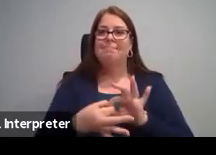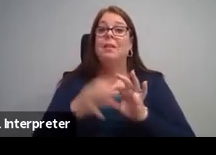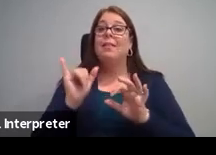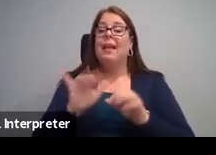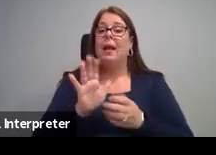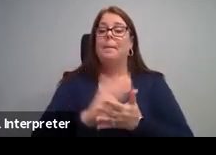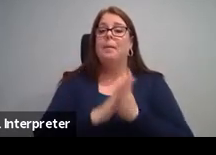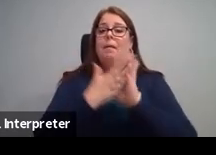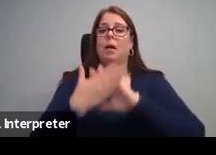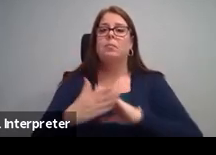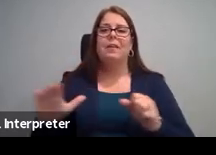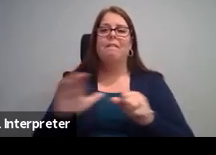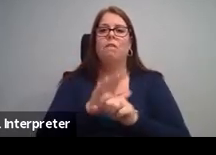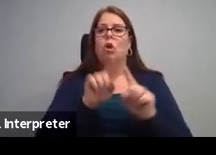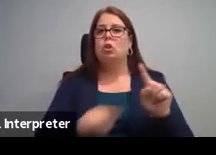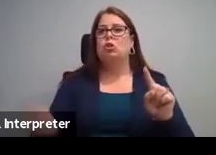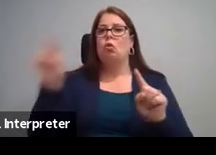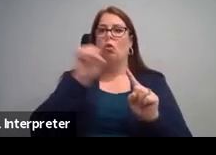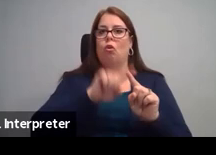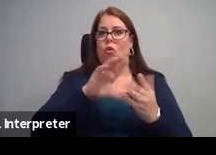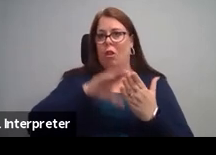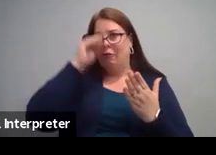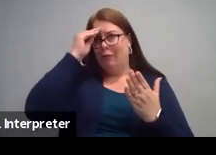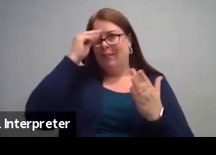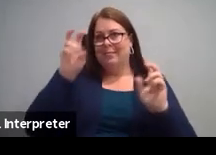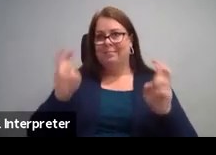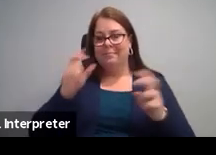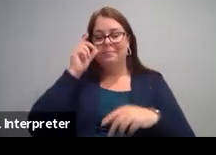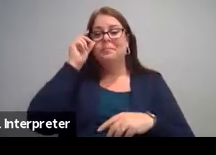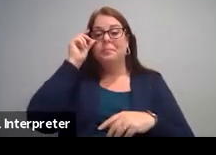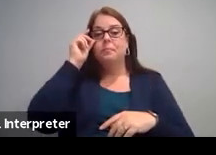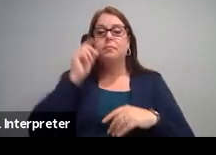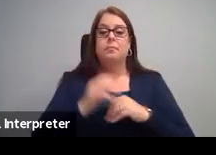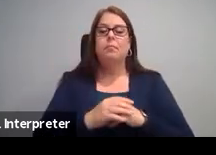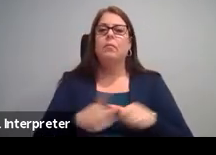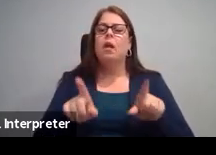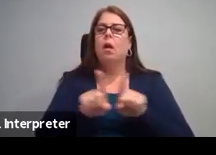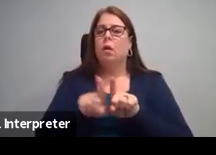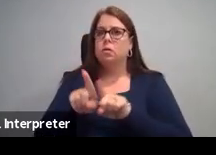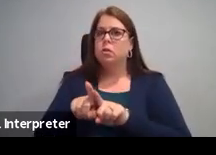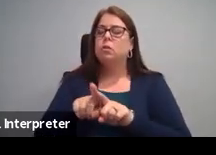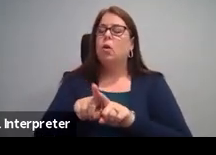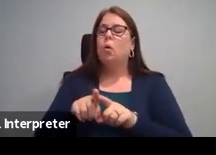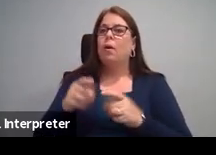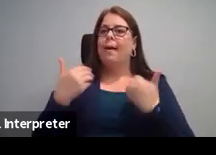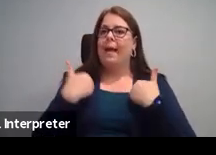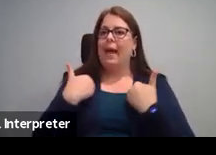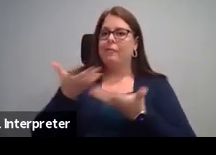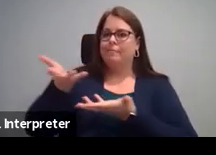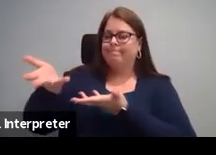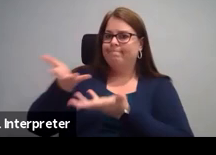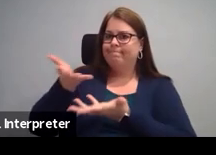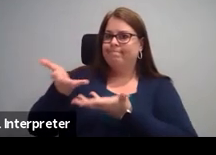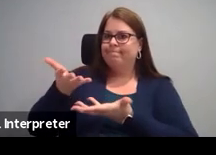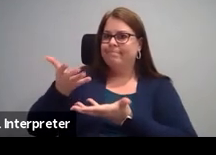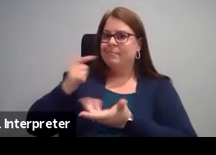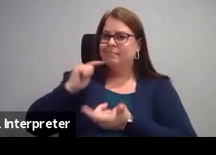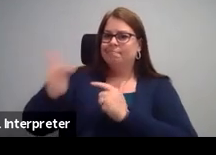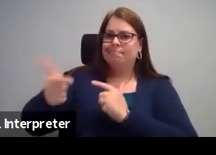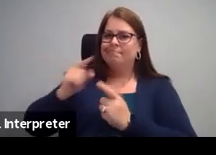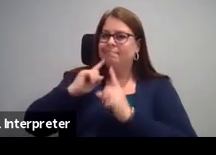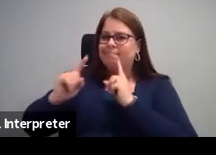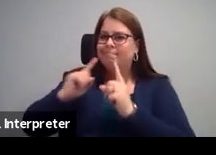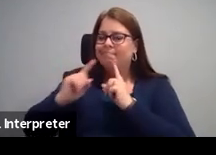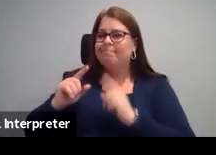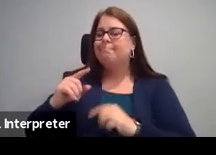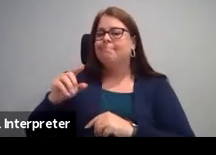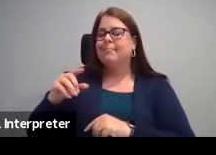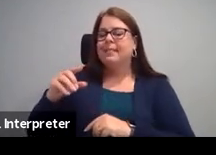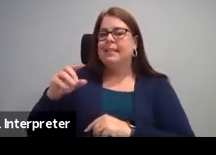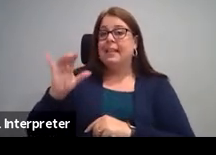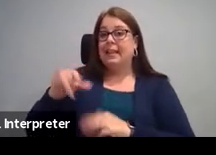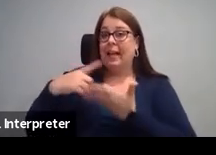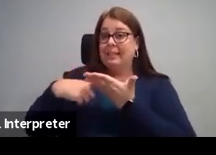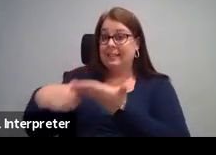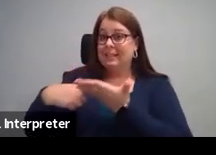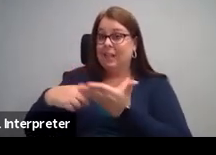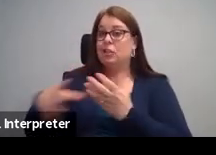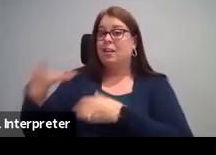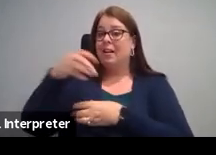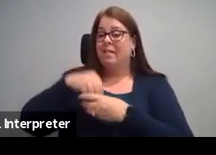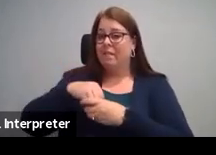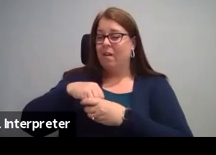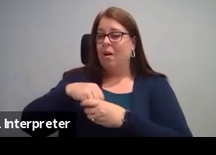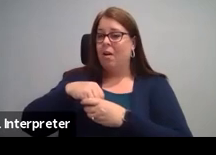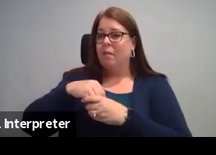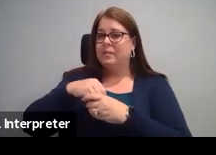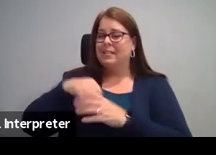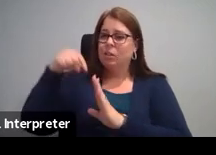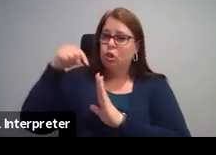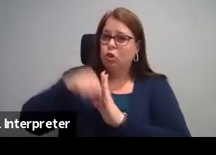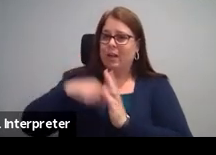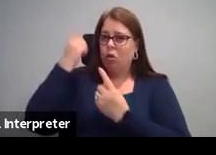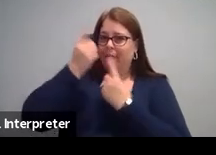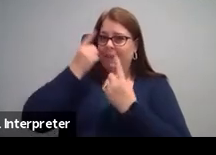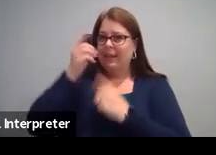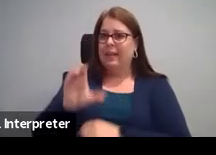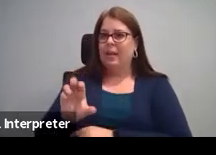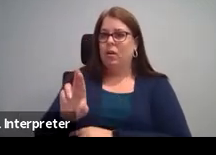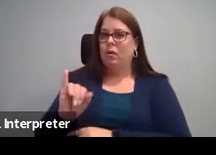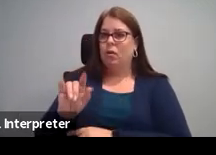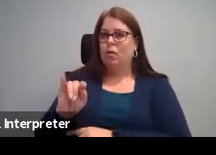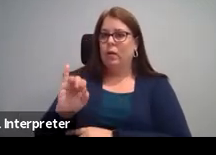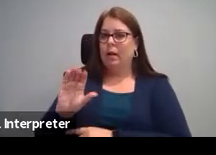Cathy Reznicek: Also using threaded discussion to engage students in the learning, but also engage in the critical thinking process because that's where you can pose questions, they can dig deeper they can respond to each other, which also helps build community.